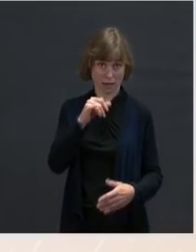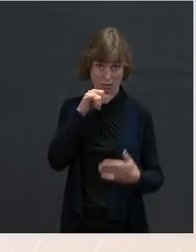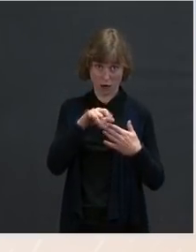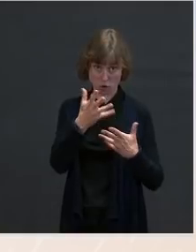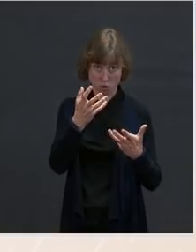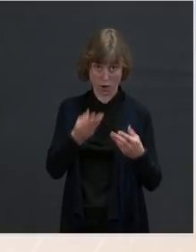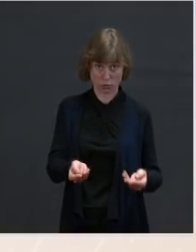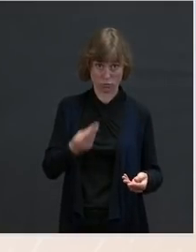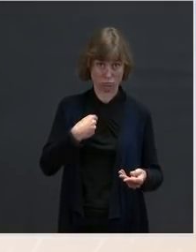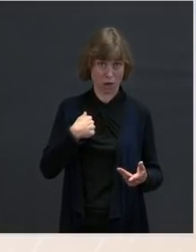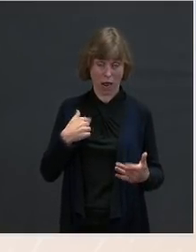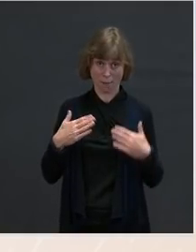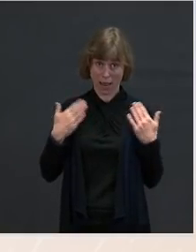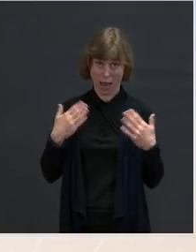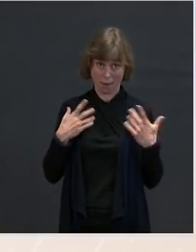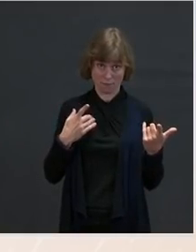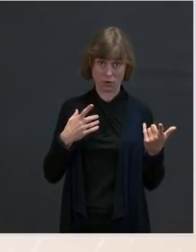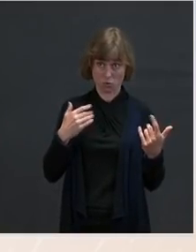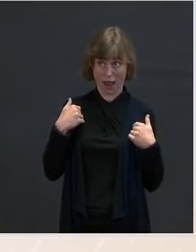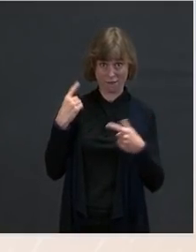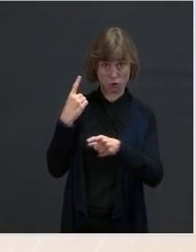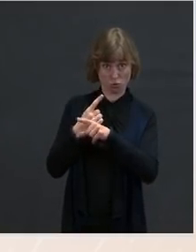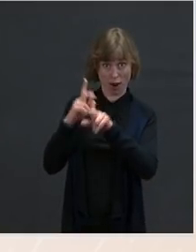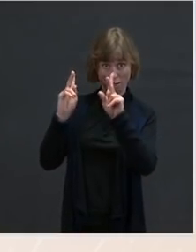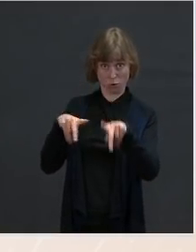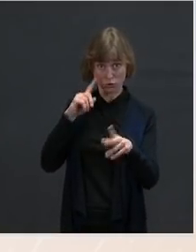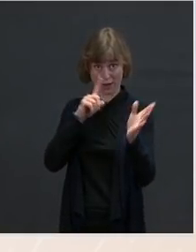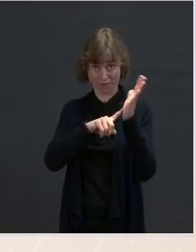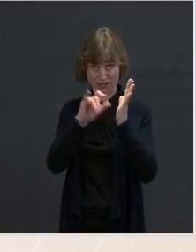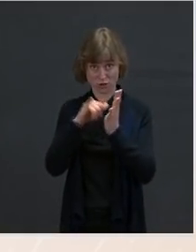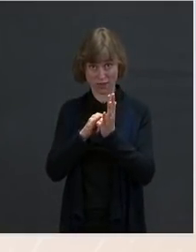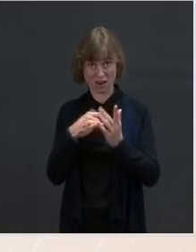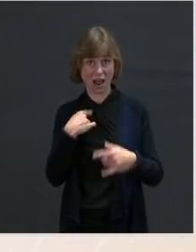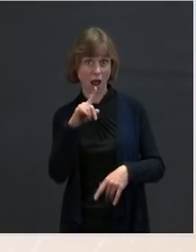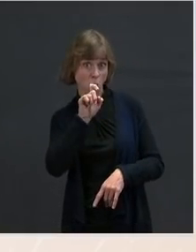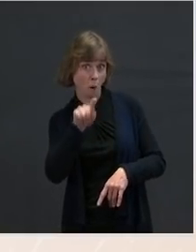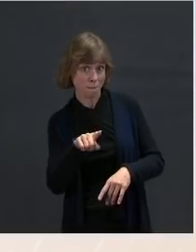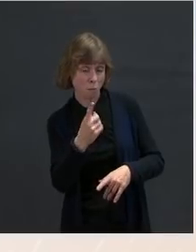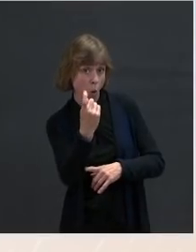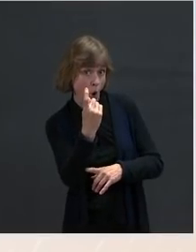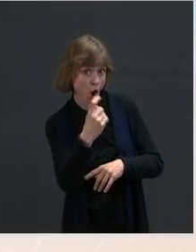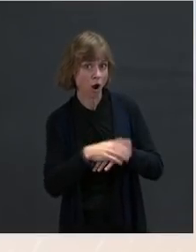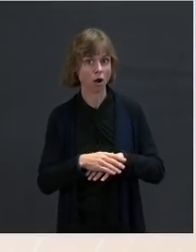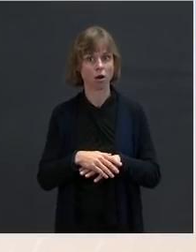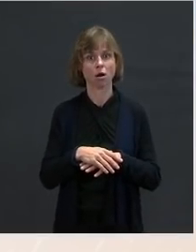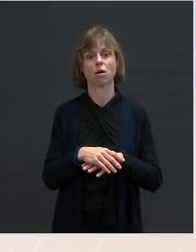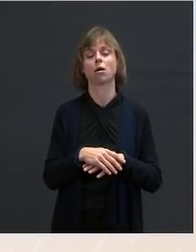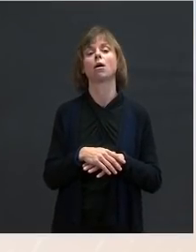I'm happy to have the right person look into it after the briefing. >> The Press: And can I ask one more question about Saudi Arabia? Ms. Psaki: Sure, go ahead. Sure. The Press: Thank you so much.